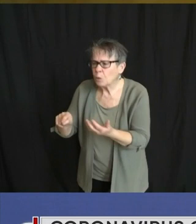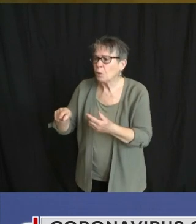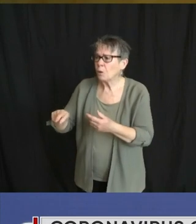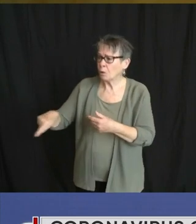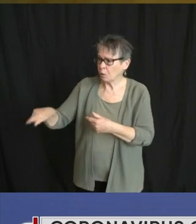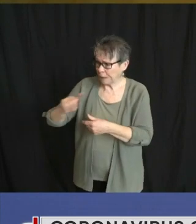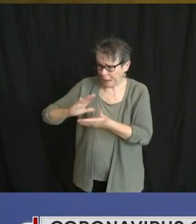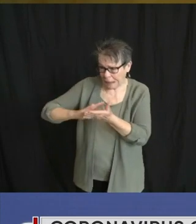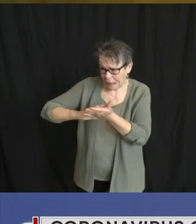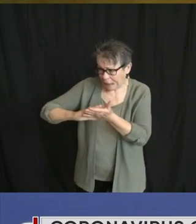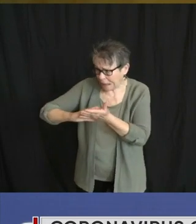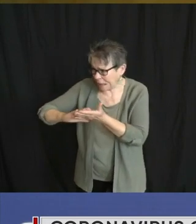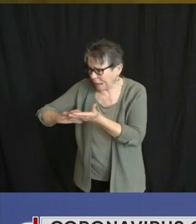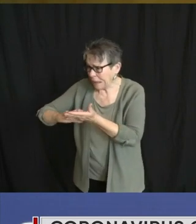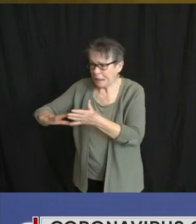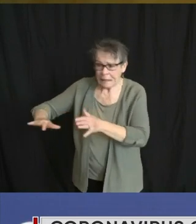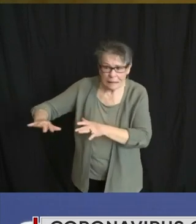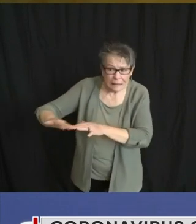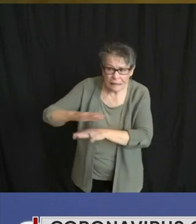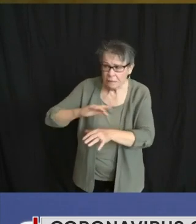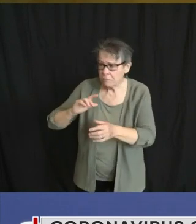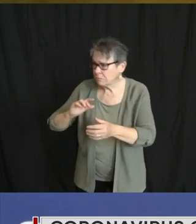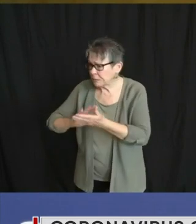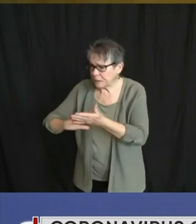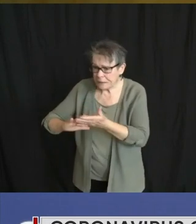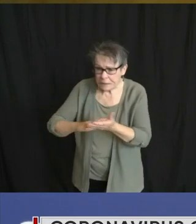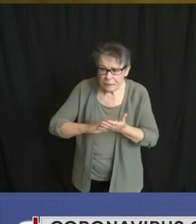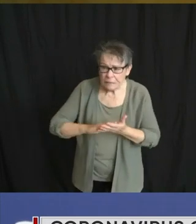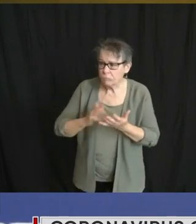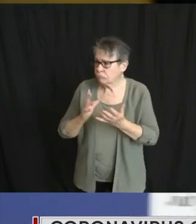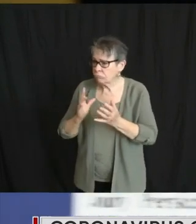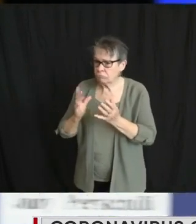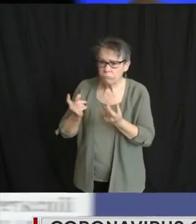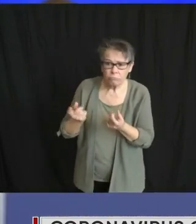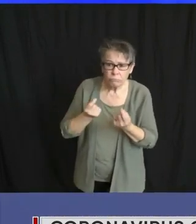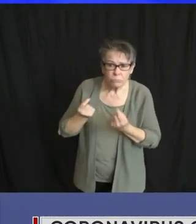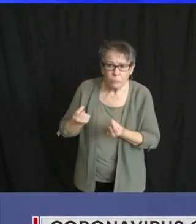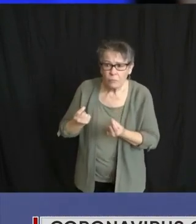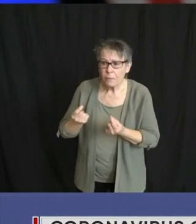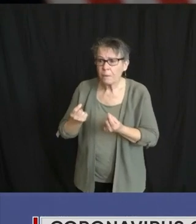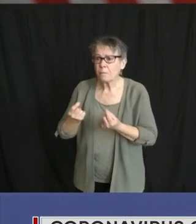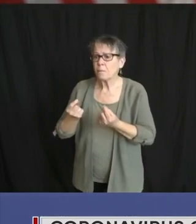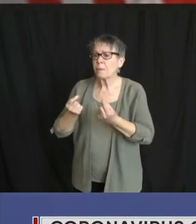LOOKING AT ALL OF THE SANITATION PROCESSES.